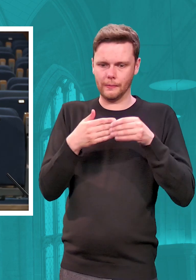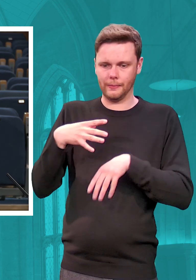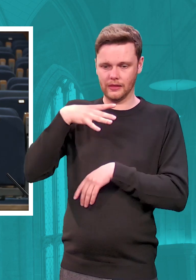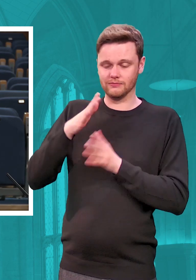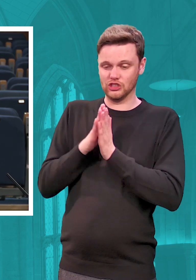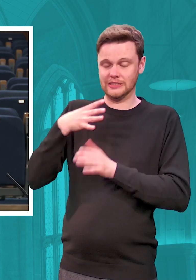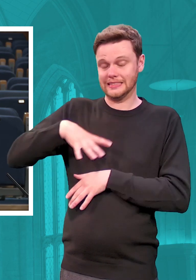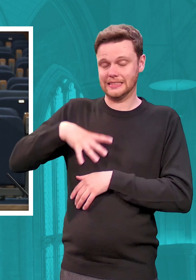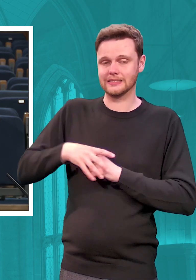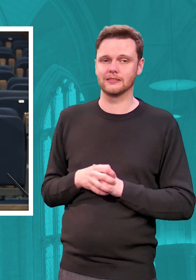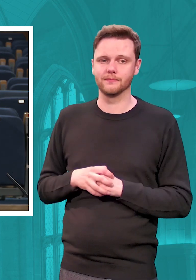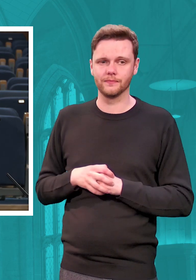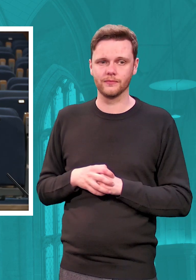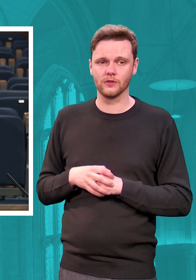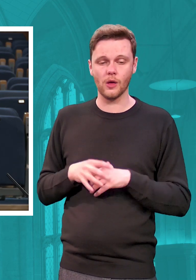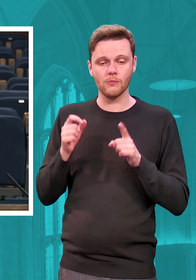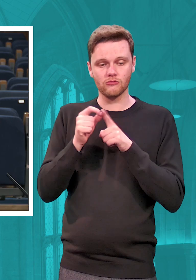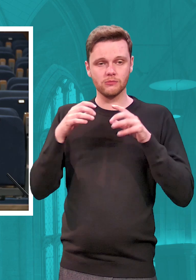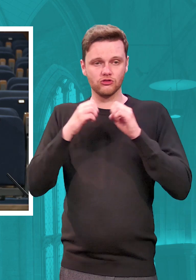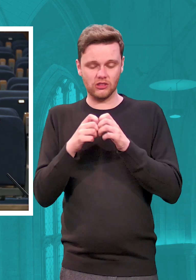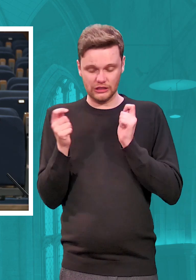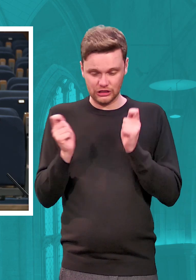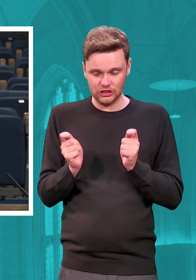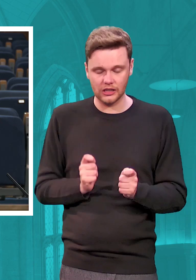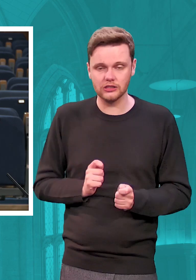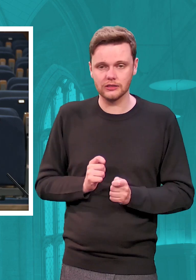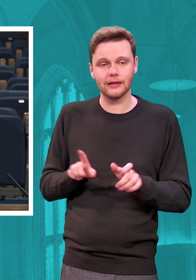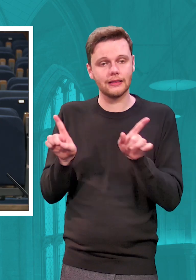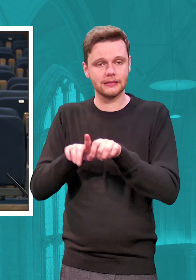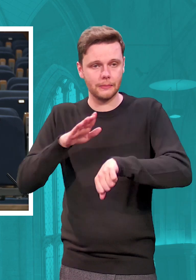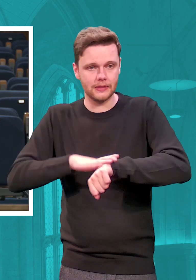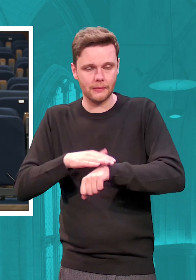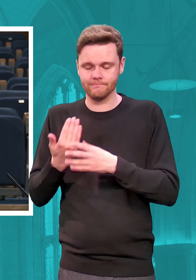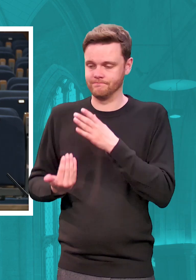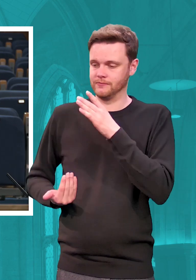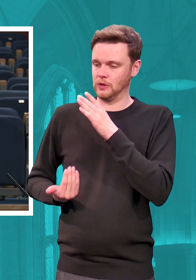Changing the shape of presbyteries at the same time as implementing far reaching mission plans.